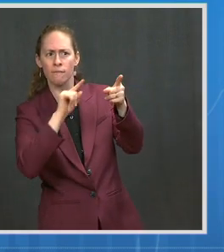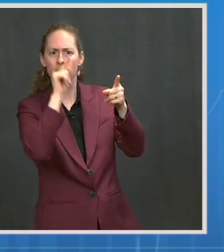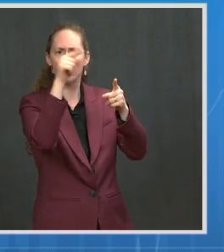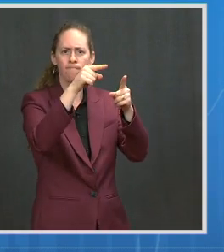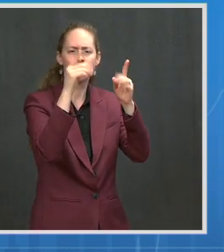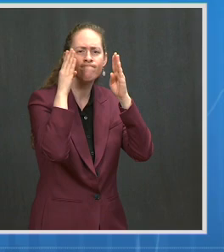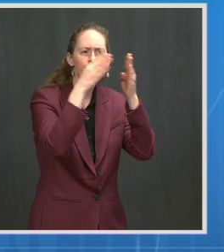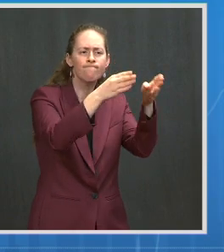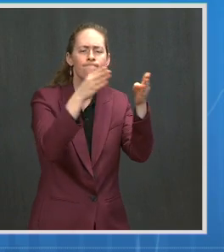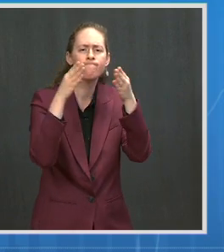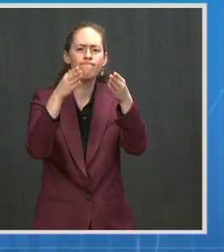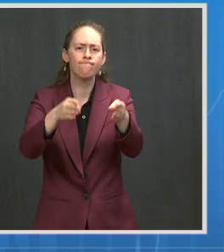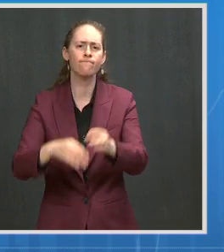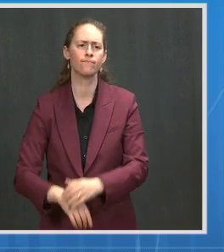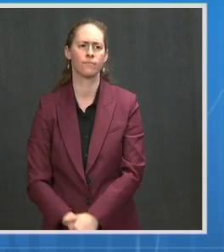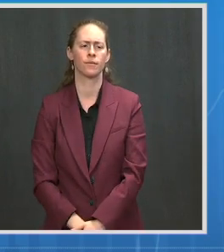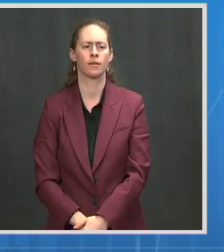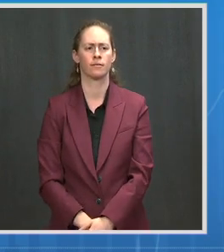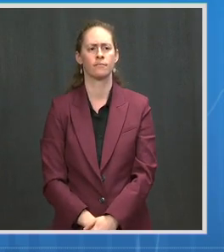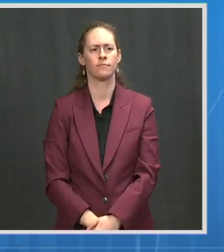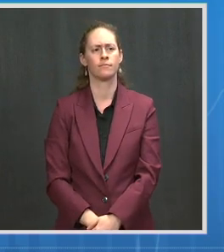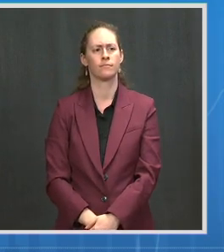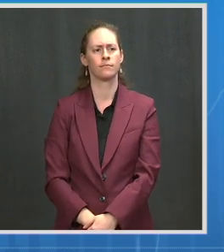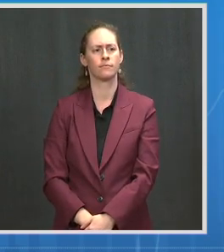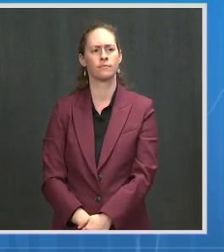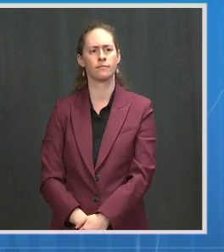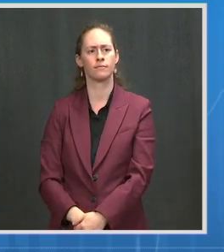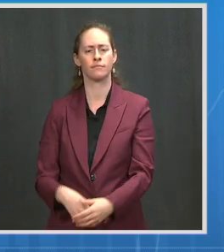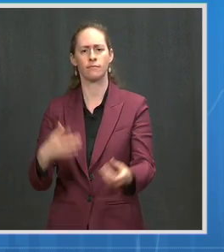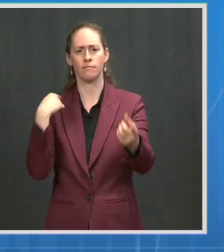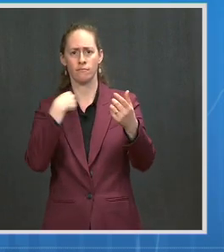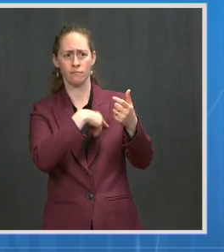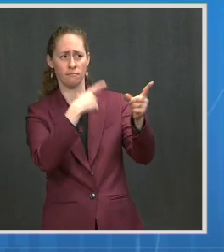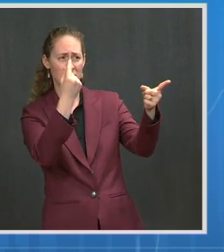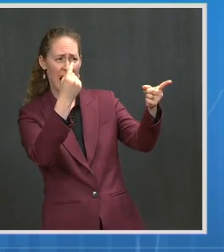And so, using that to get resources to both the highest-risk and hardest-hit communities.